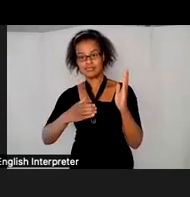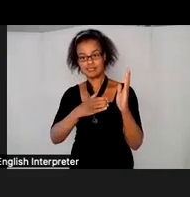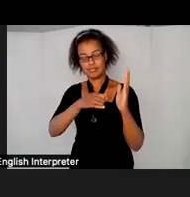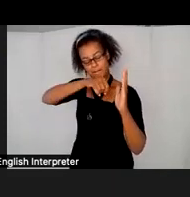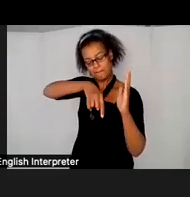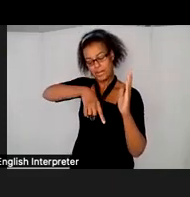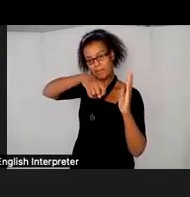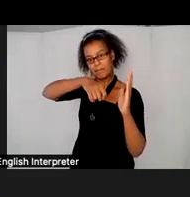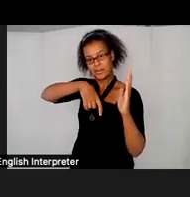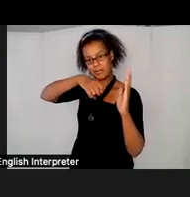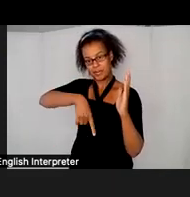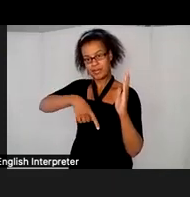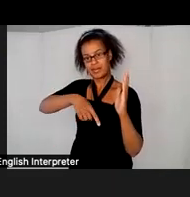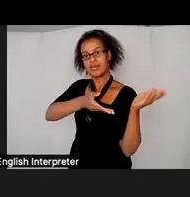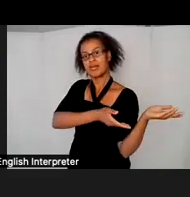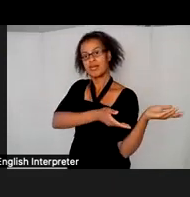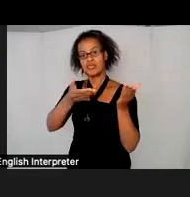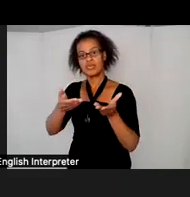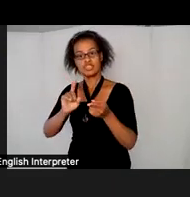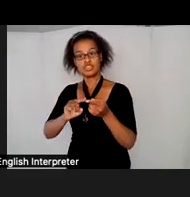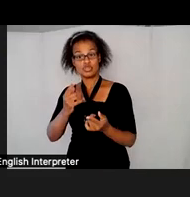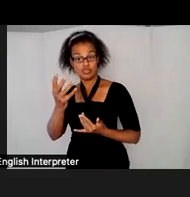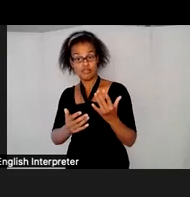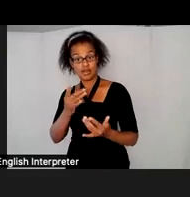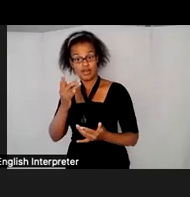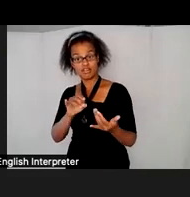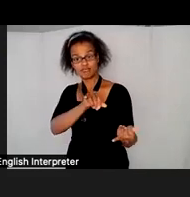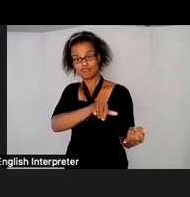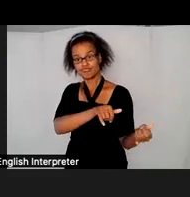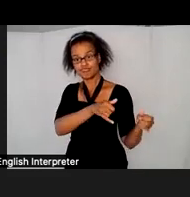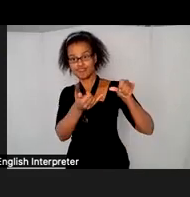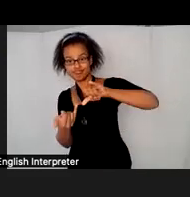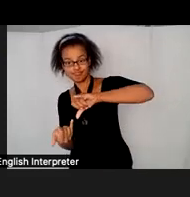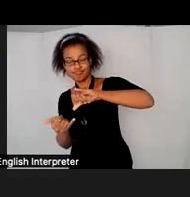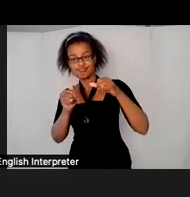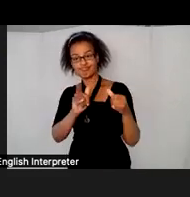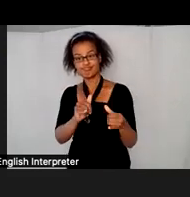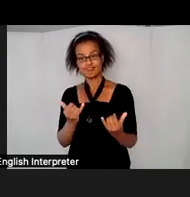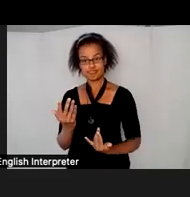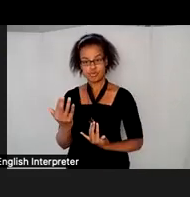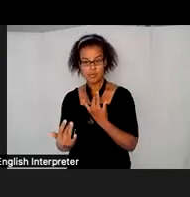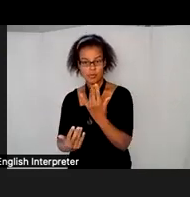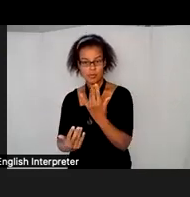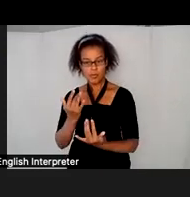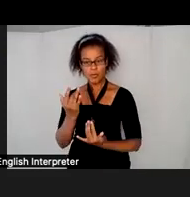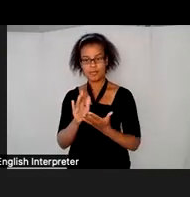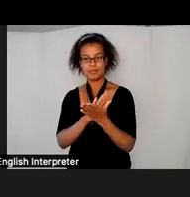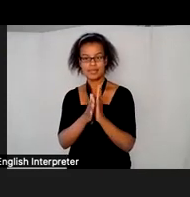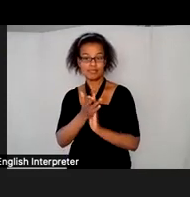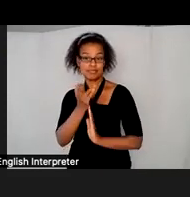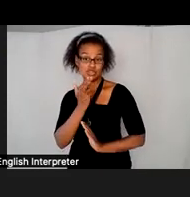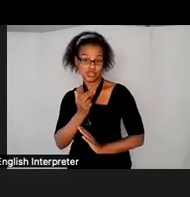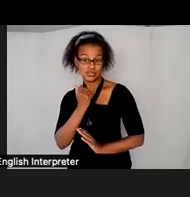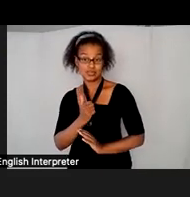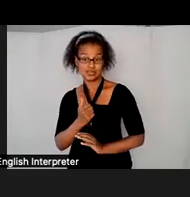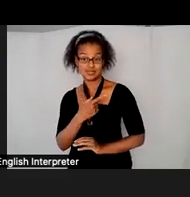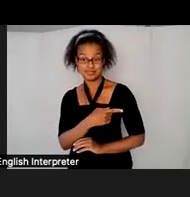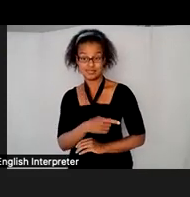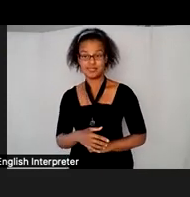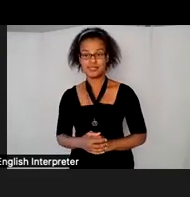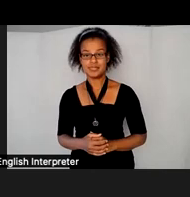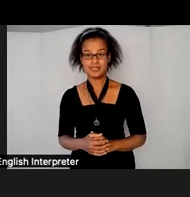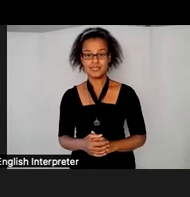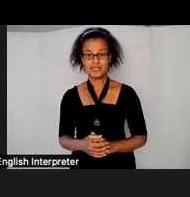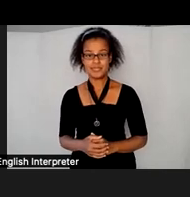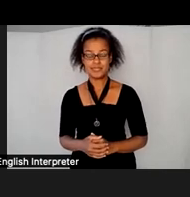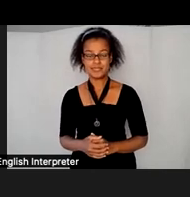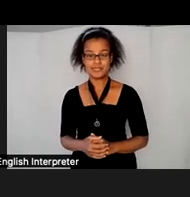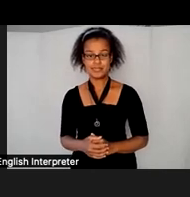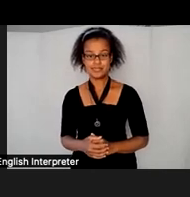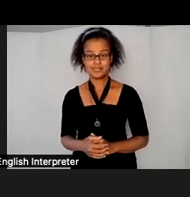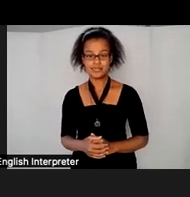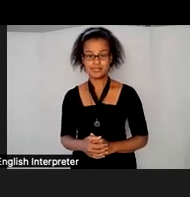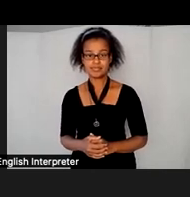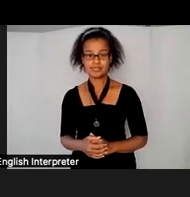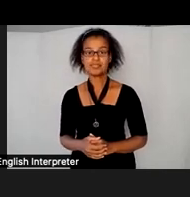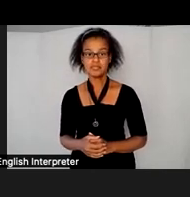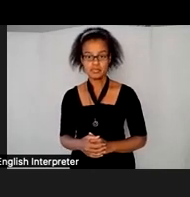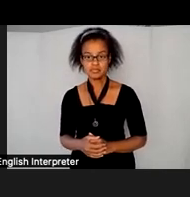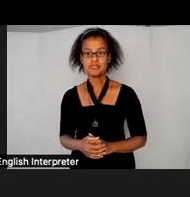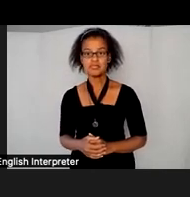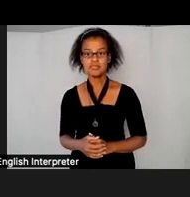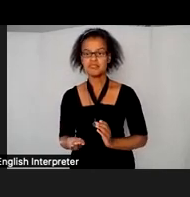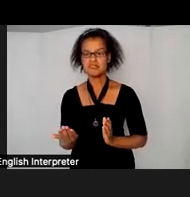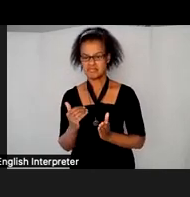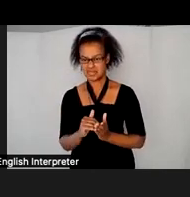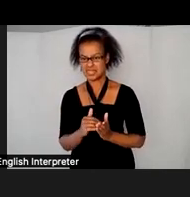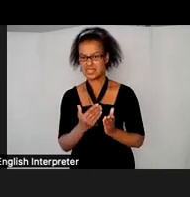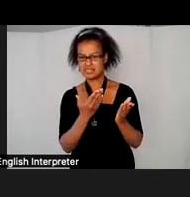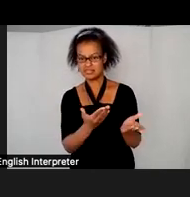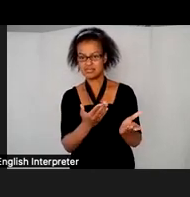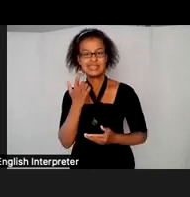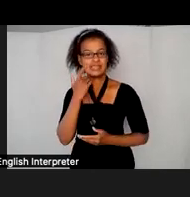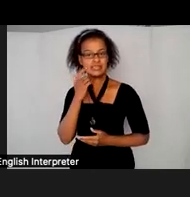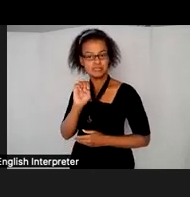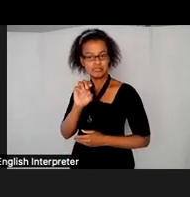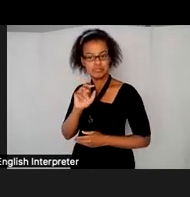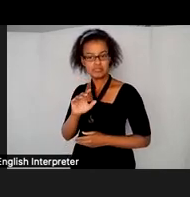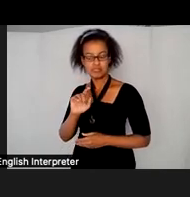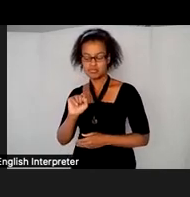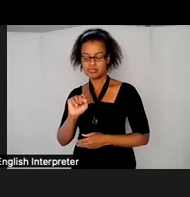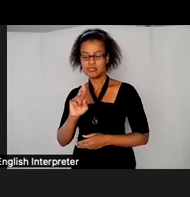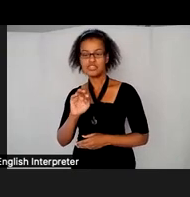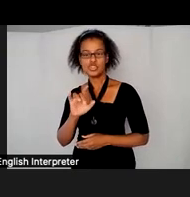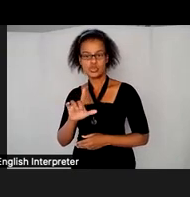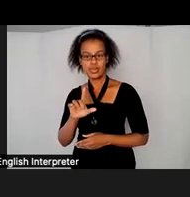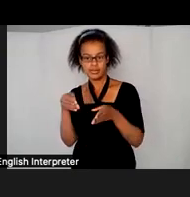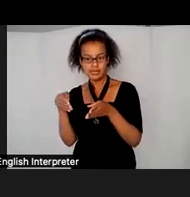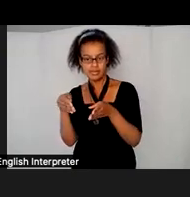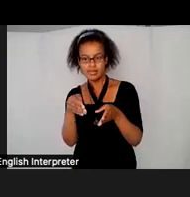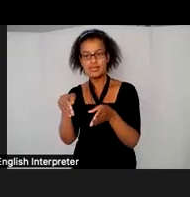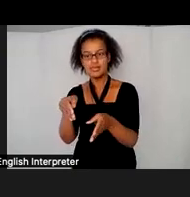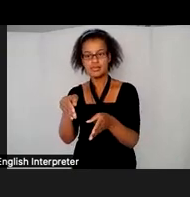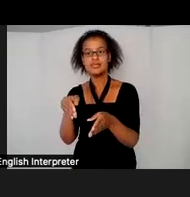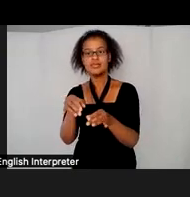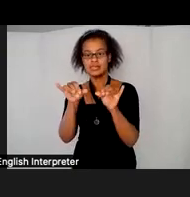with that process like I mentioned before, the trail system that surrounds the farm it's